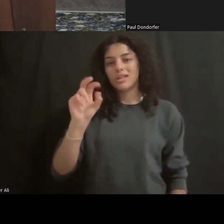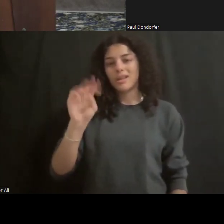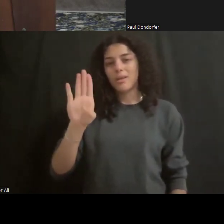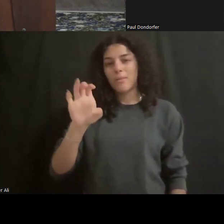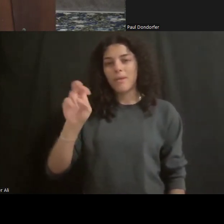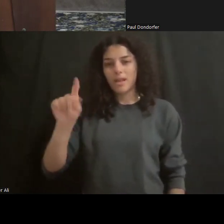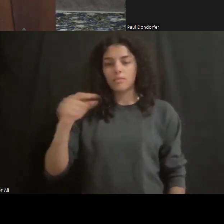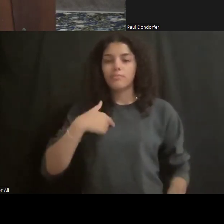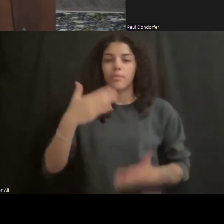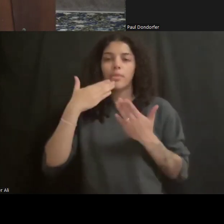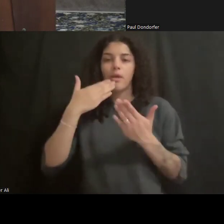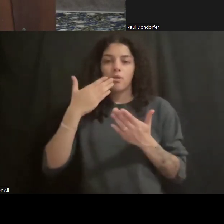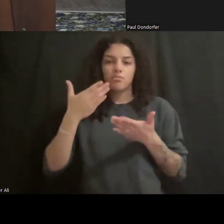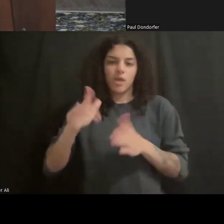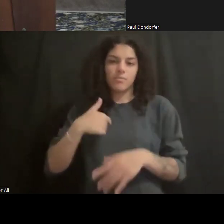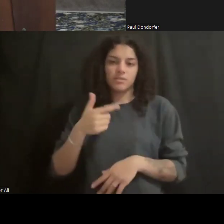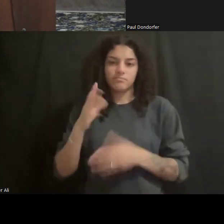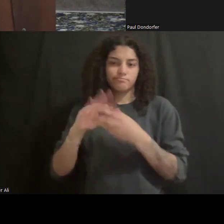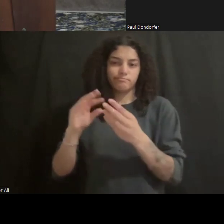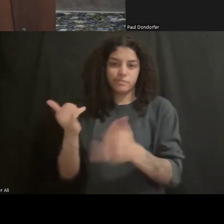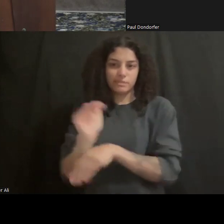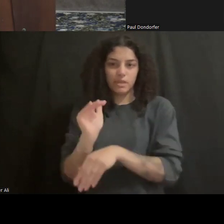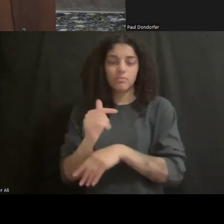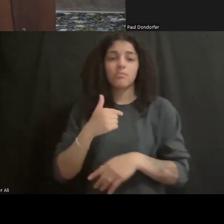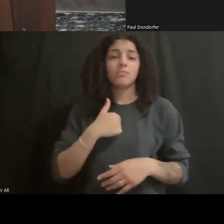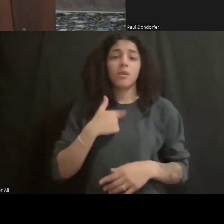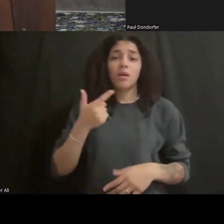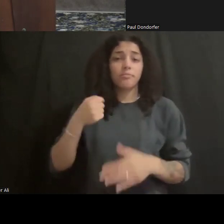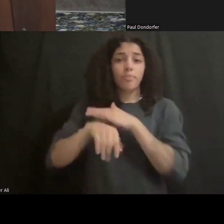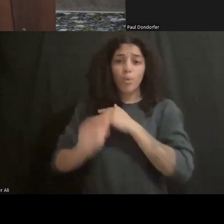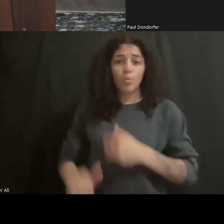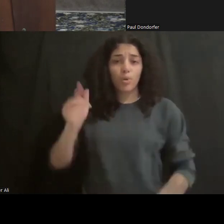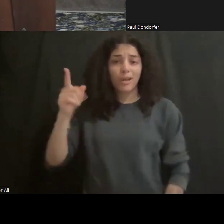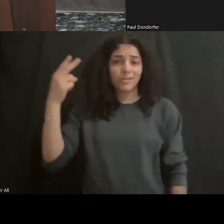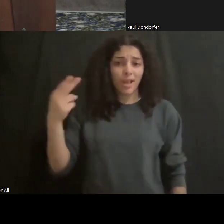speak tonight As a lifelong resident of Henrietta one thing I've always loved growing up in Monroe